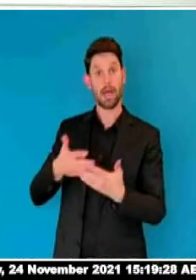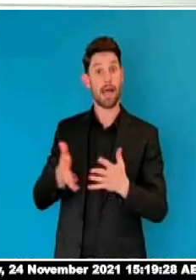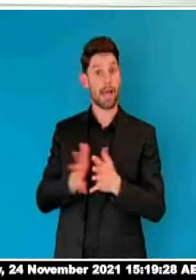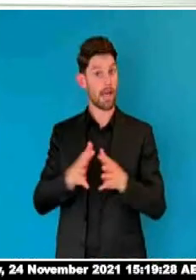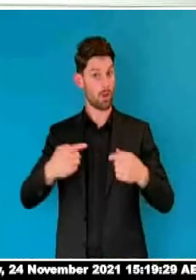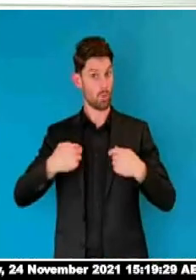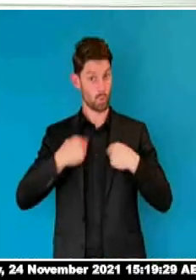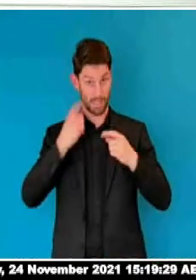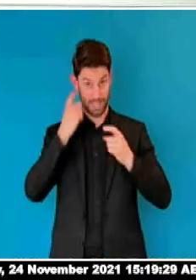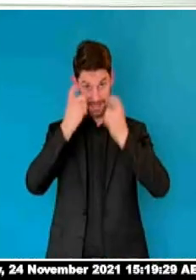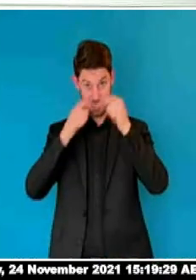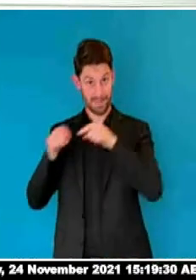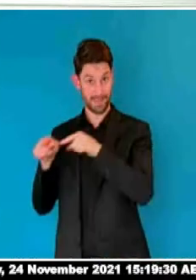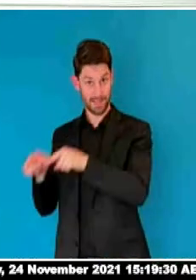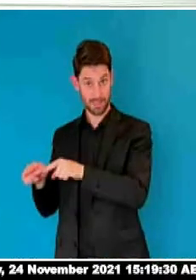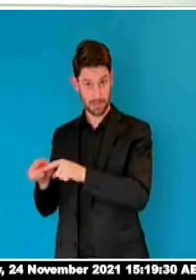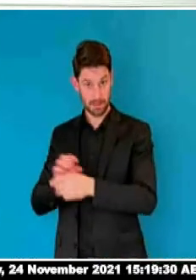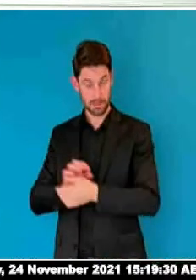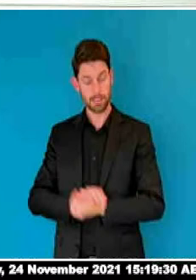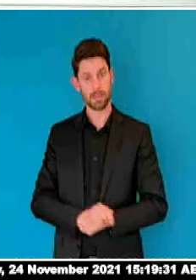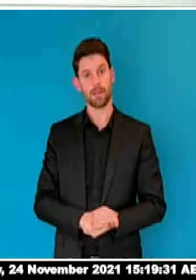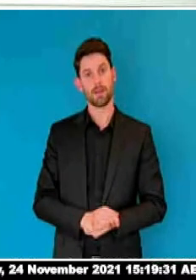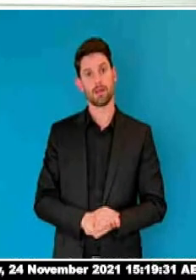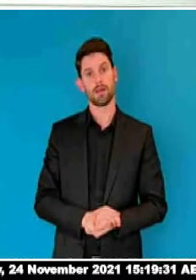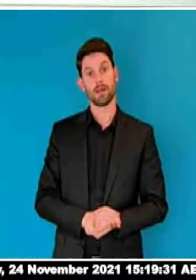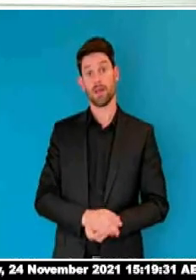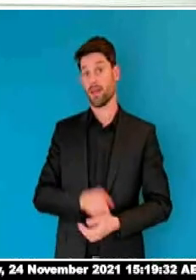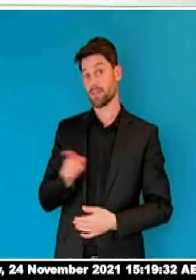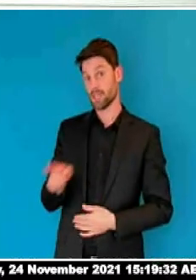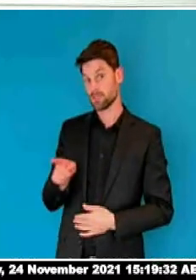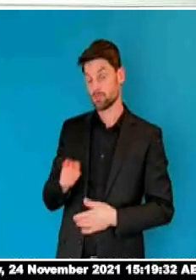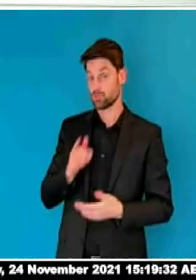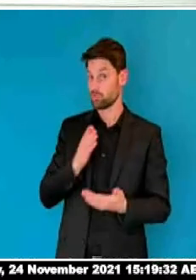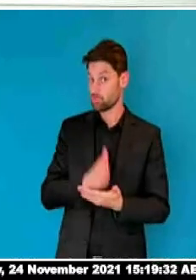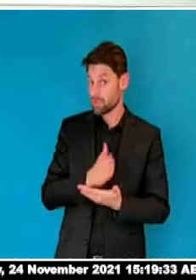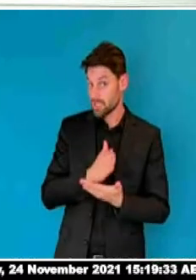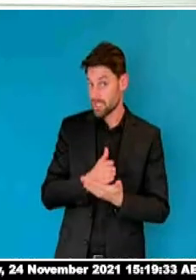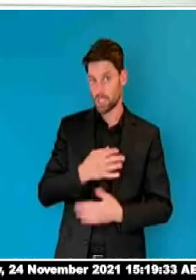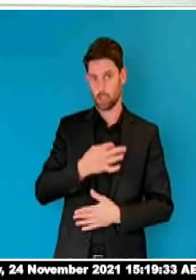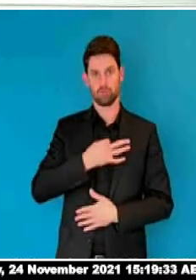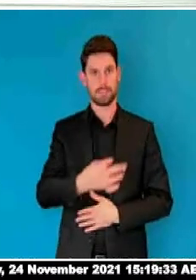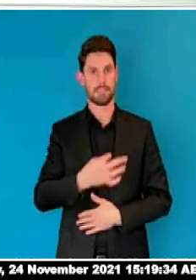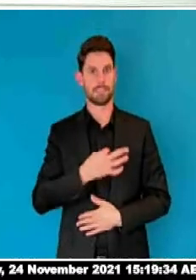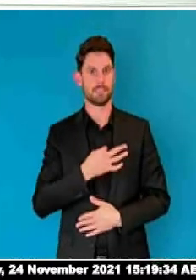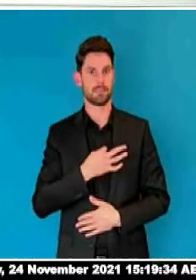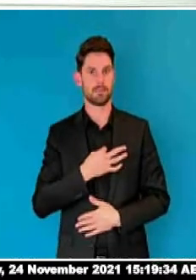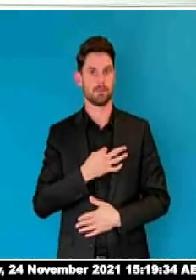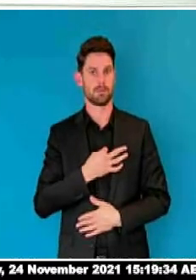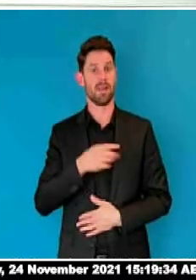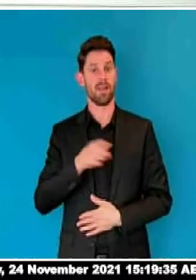Australia is that that is a risk or a hazard rather than an attribute of someone.